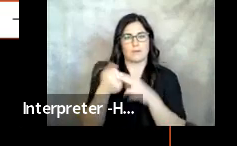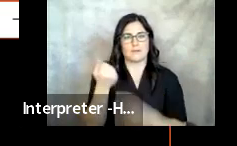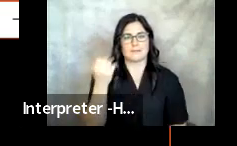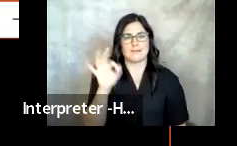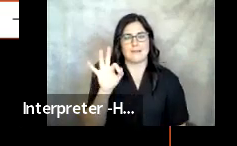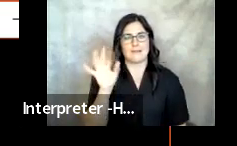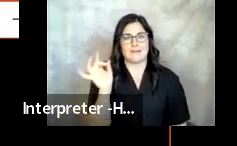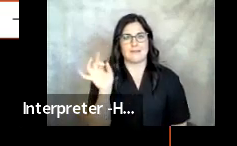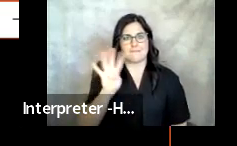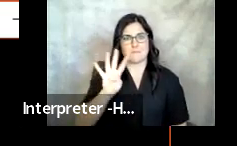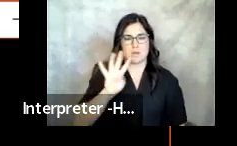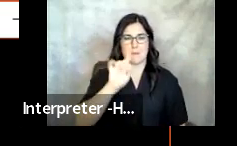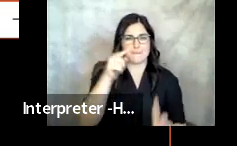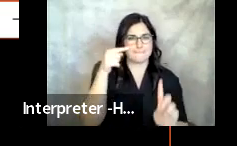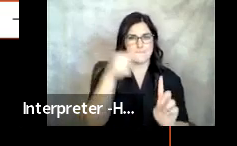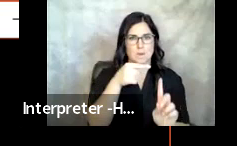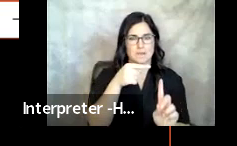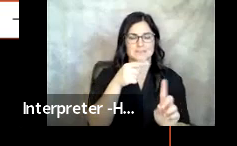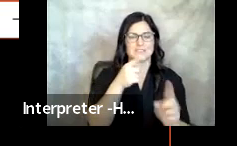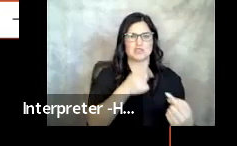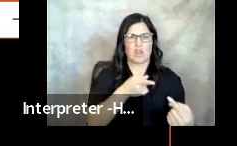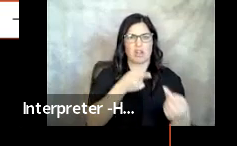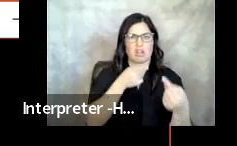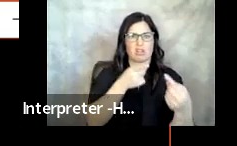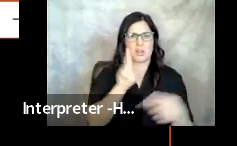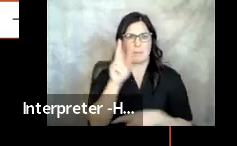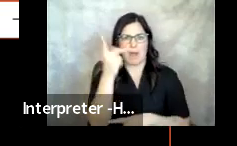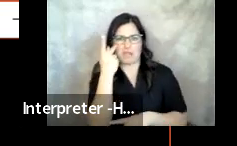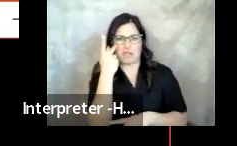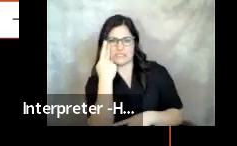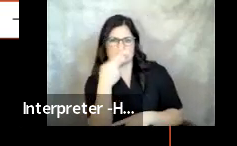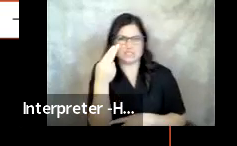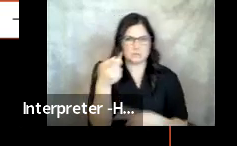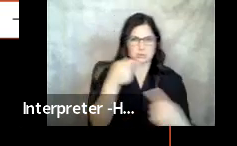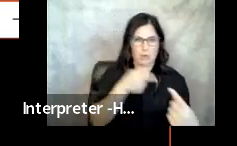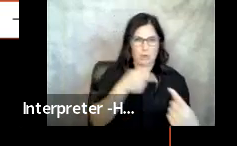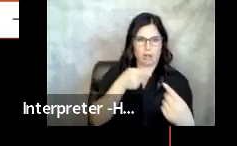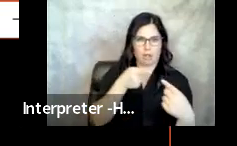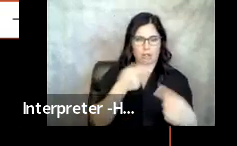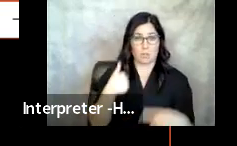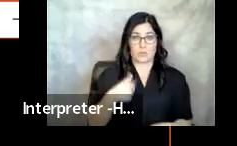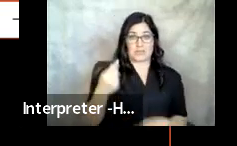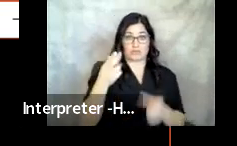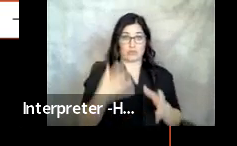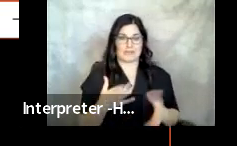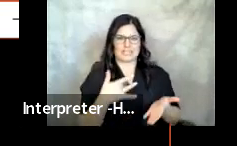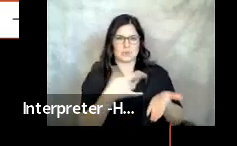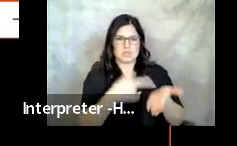Of history, the struggle. Over what we talk. About as historians. And I love the.